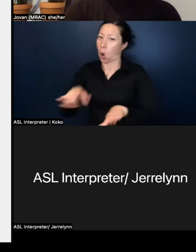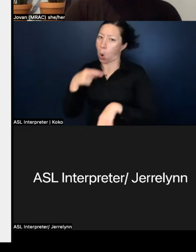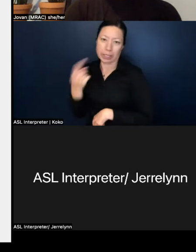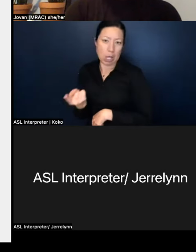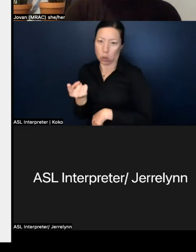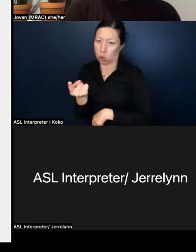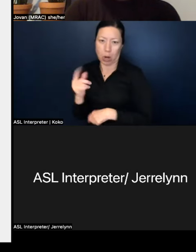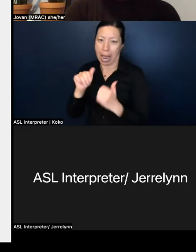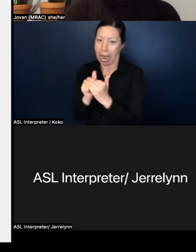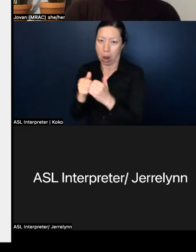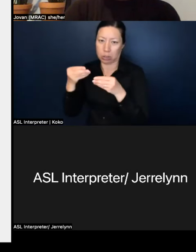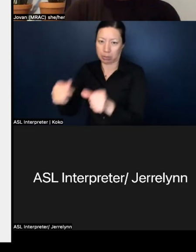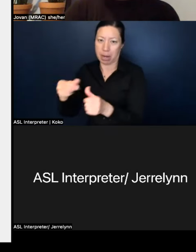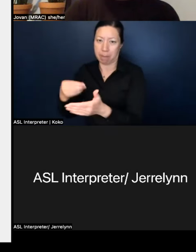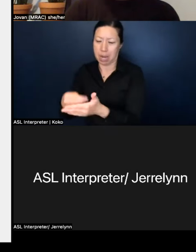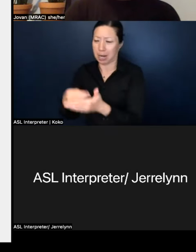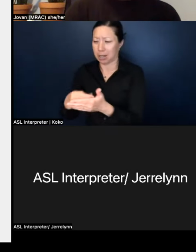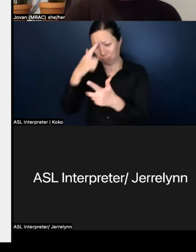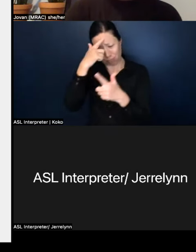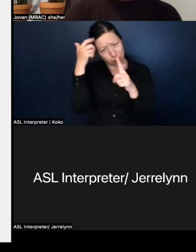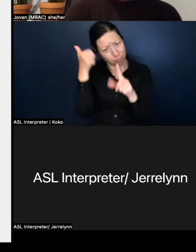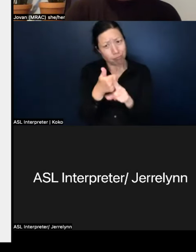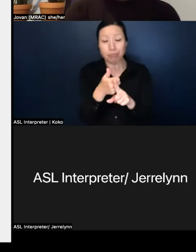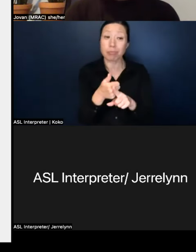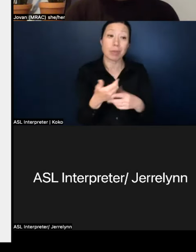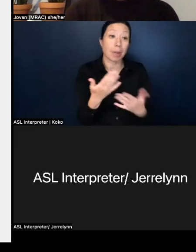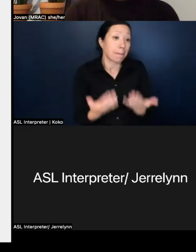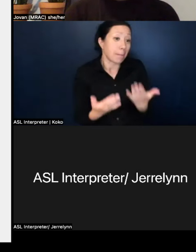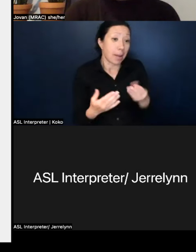whether that's rent, groceries, travel, research,